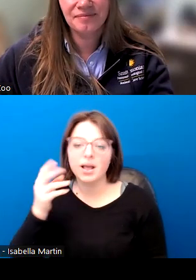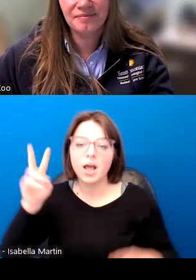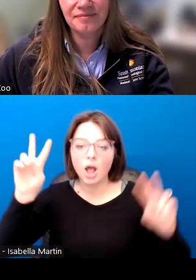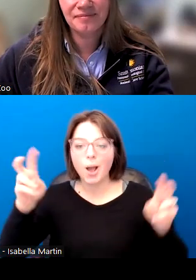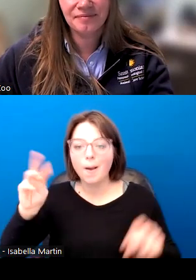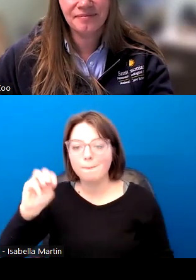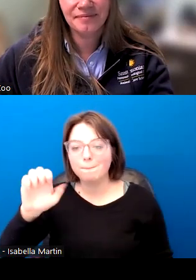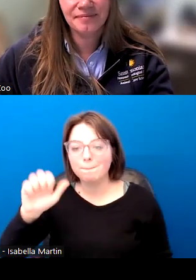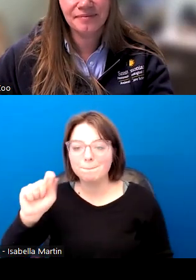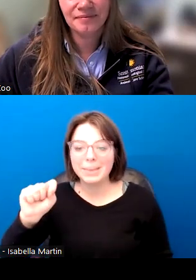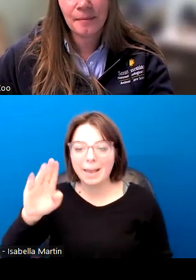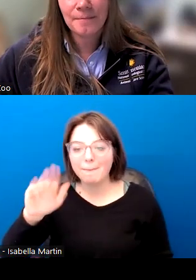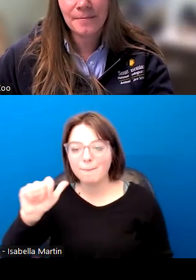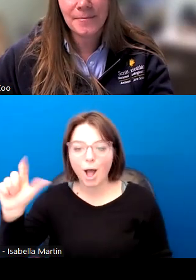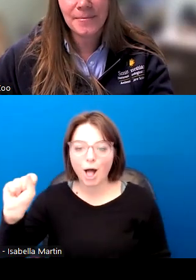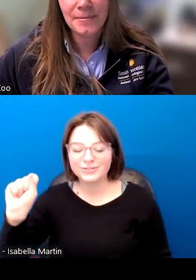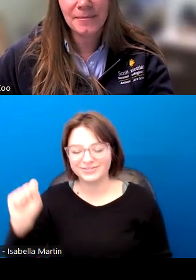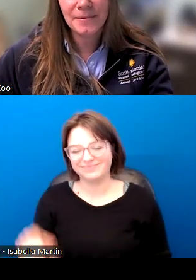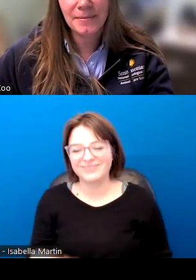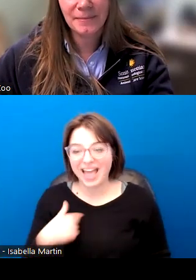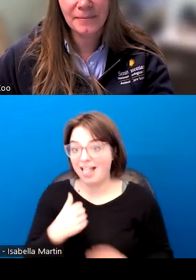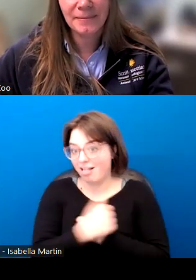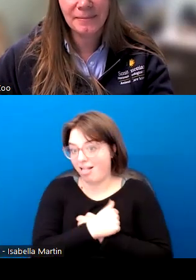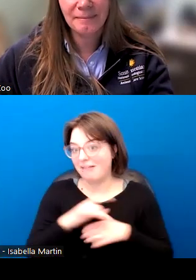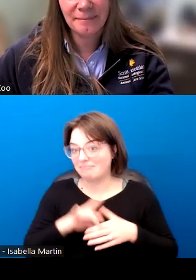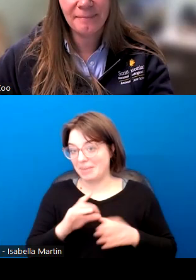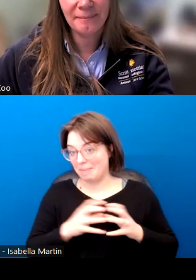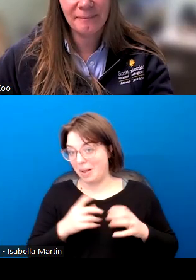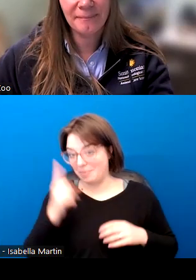which I'm sure I know I love meatballs and I'm sure some of our viewers love meatballs as well.